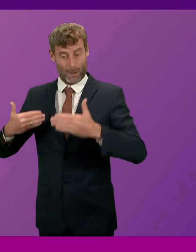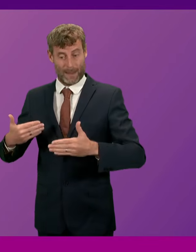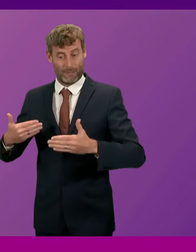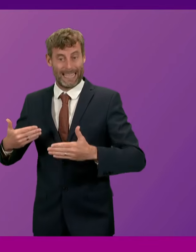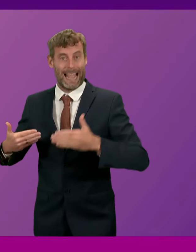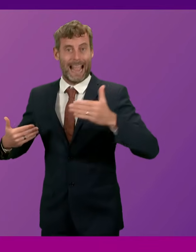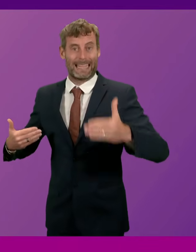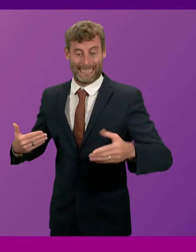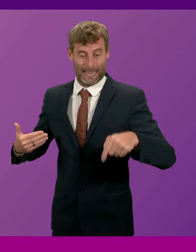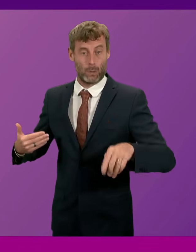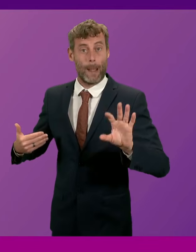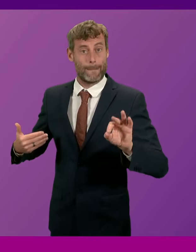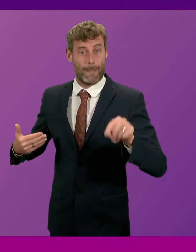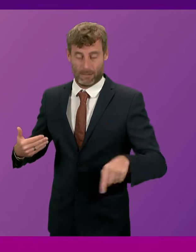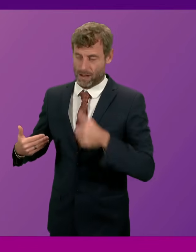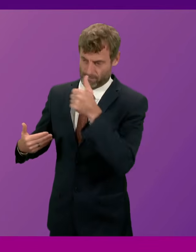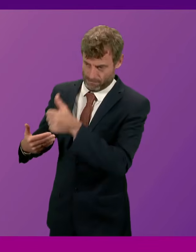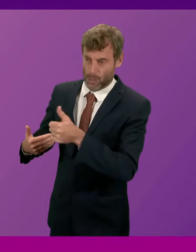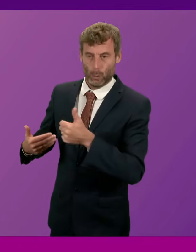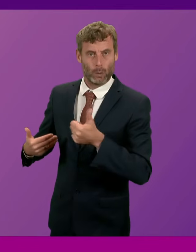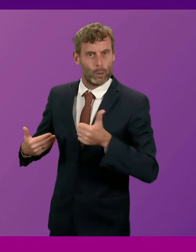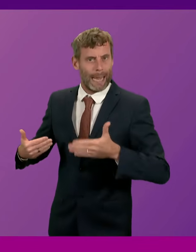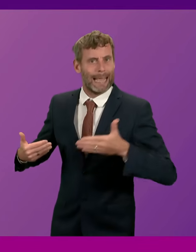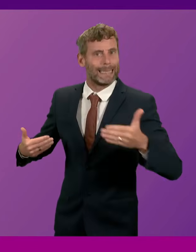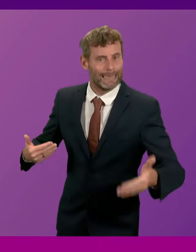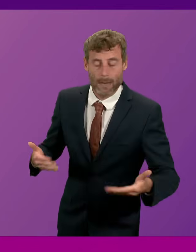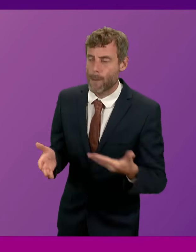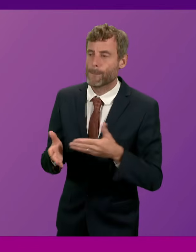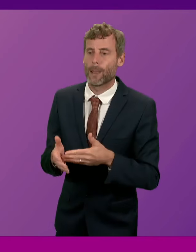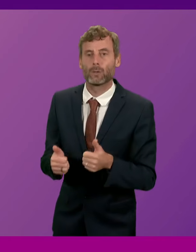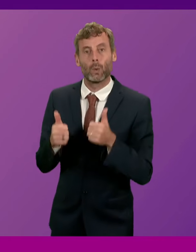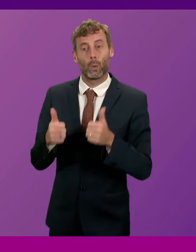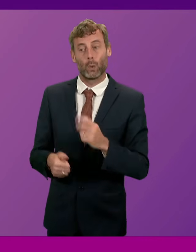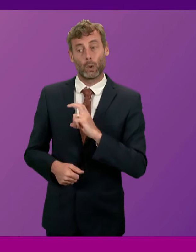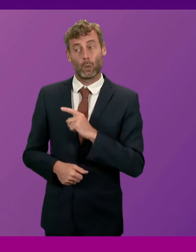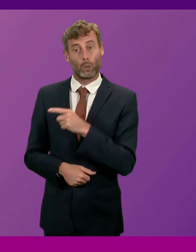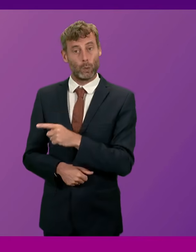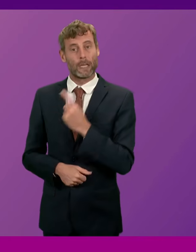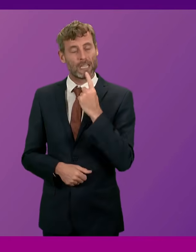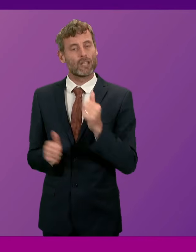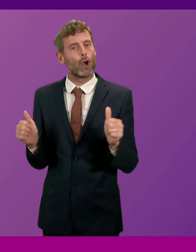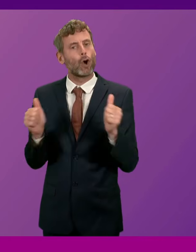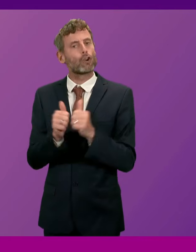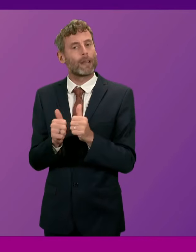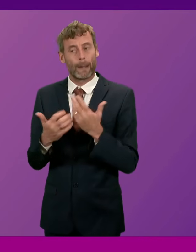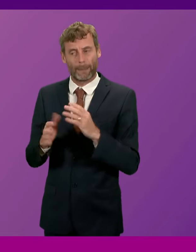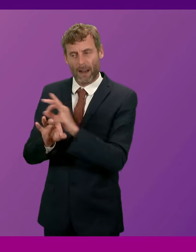which is very welcome. I also welcome the decision of the trade unions to take forward